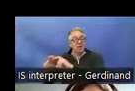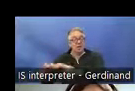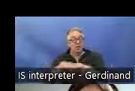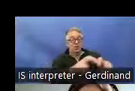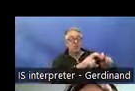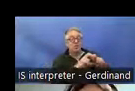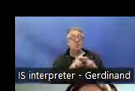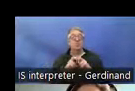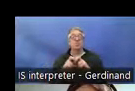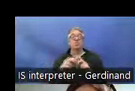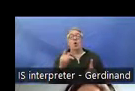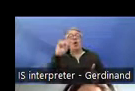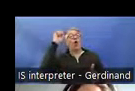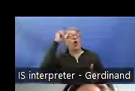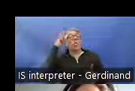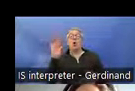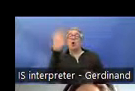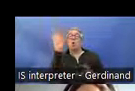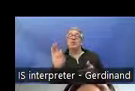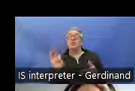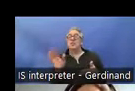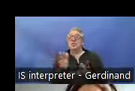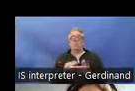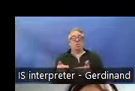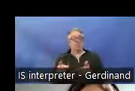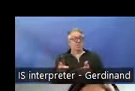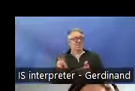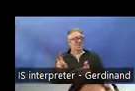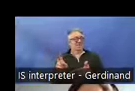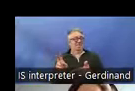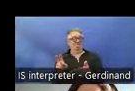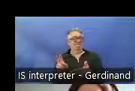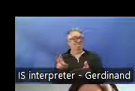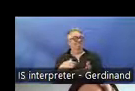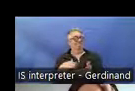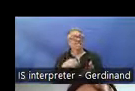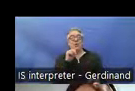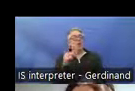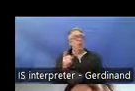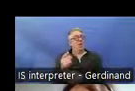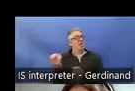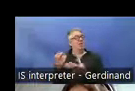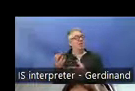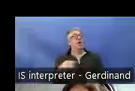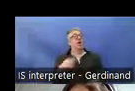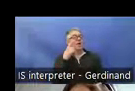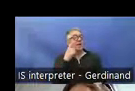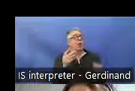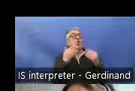So, it will be good to develop a guide with all the data stakeholders and especially OPDs